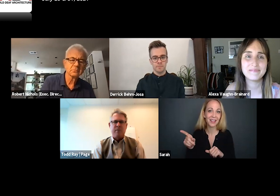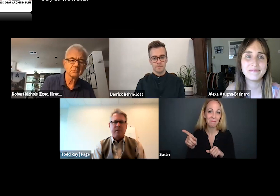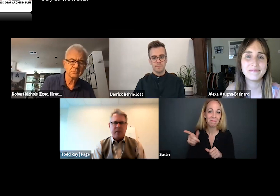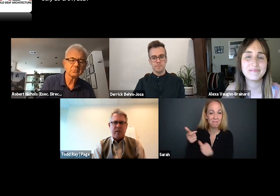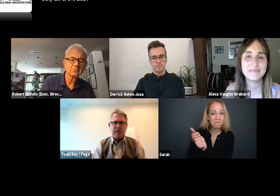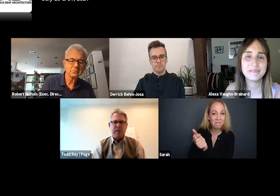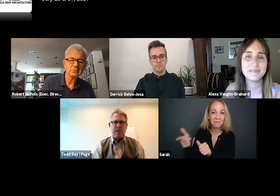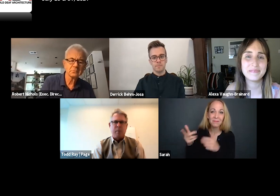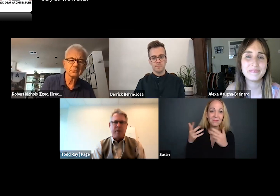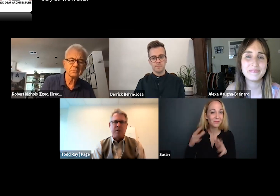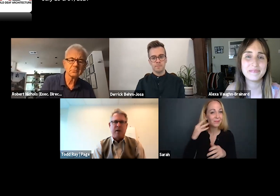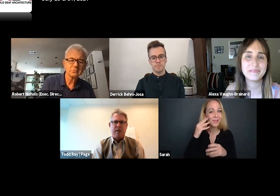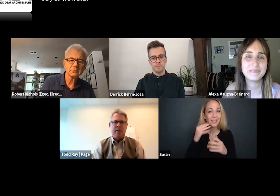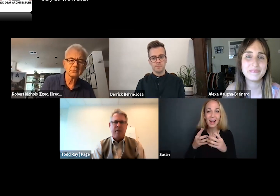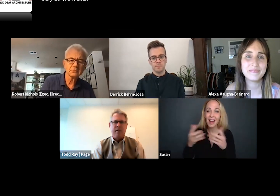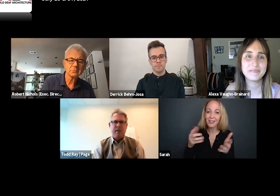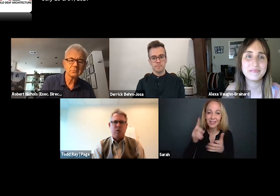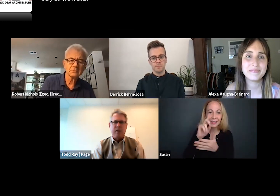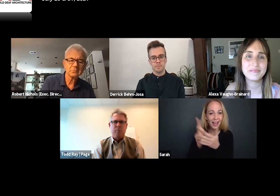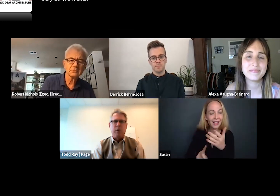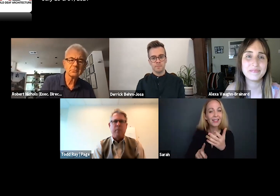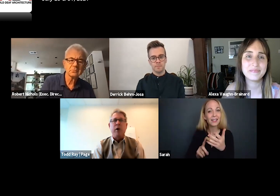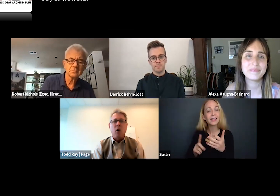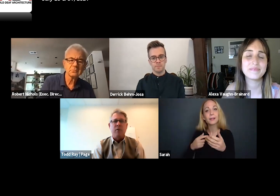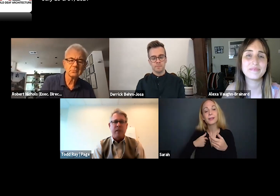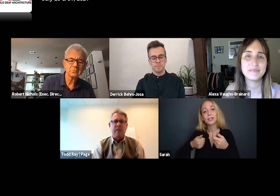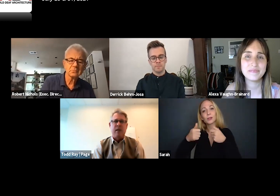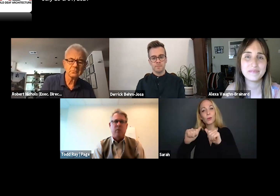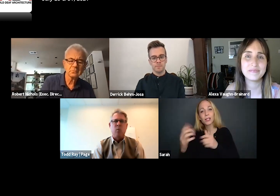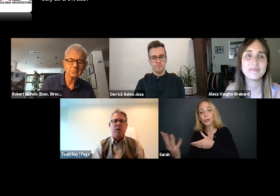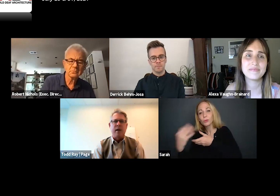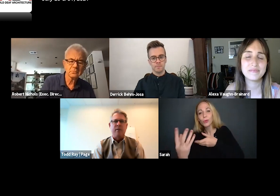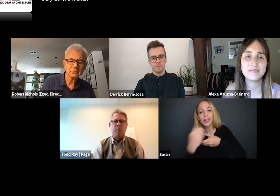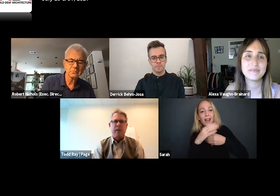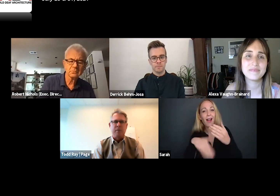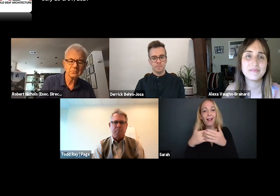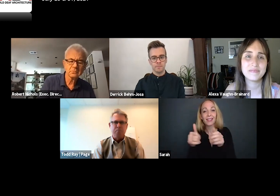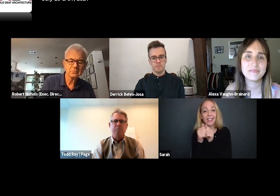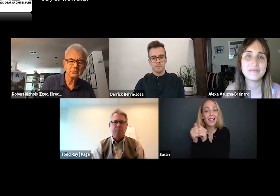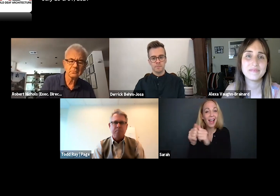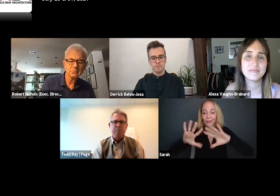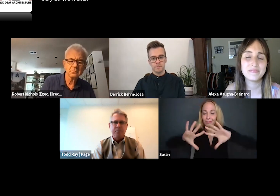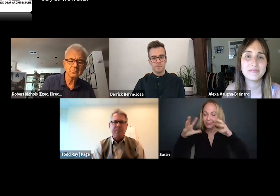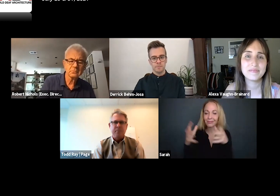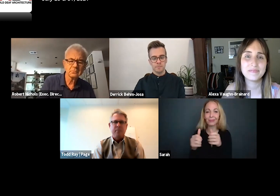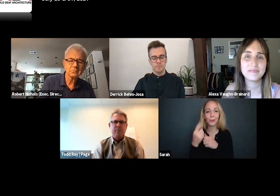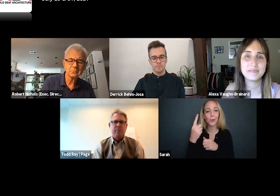an extensive amount of design, and we're trying to bring all of these together into one kind of space.